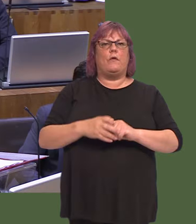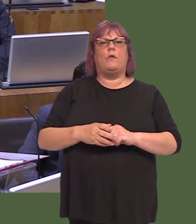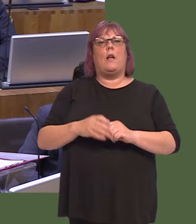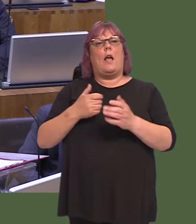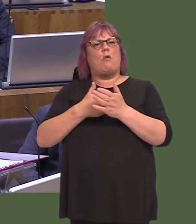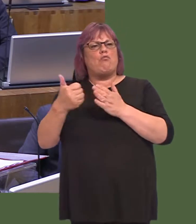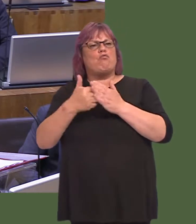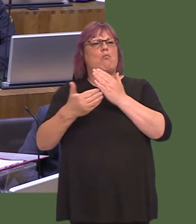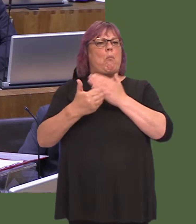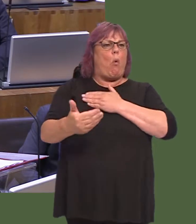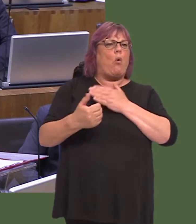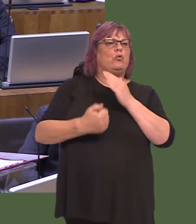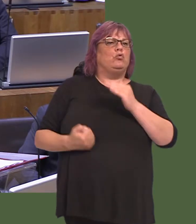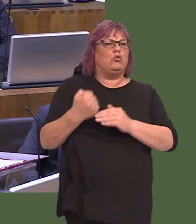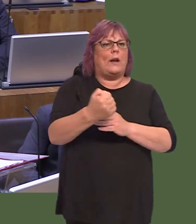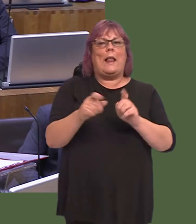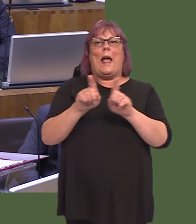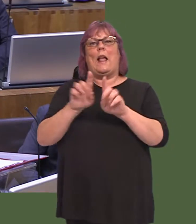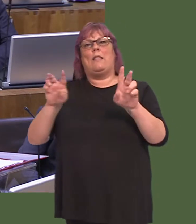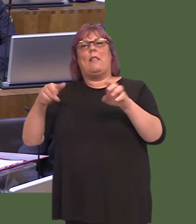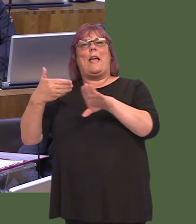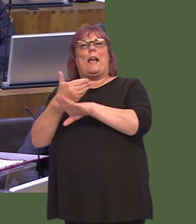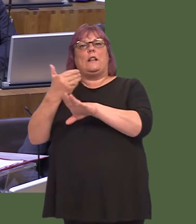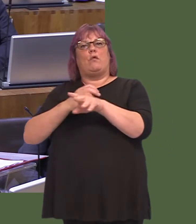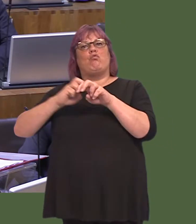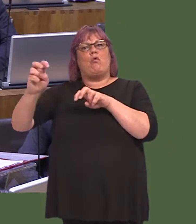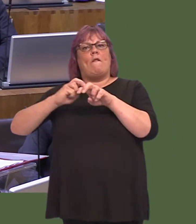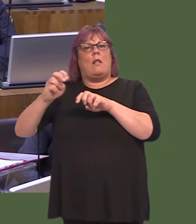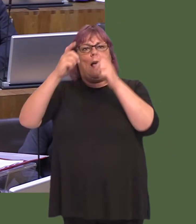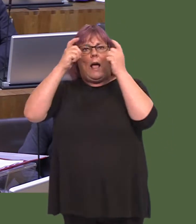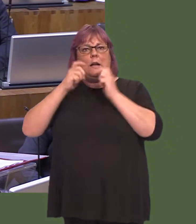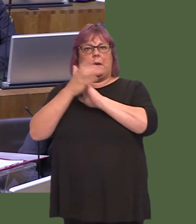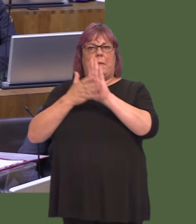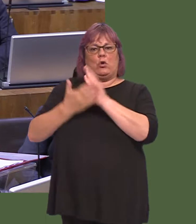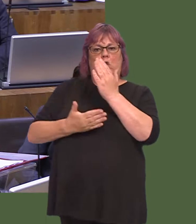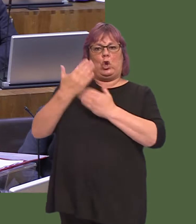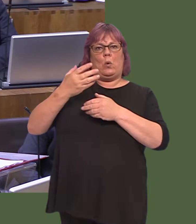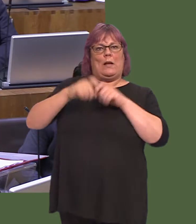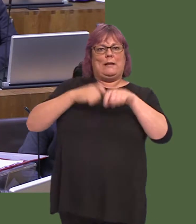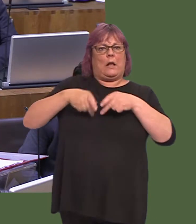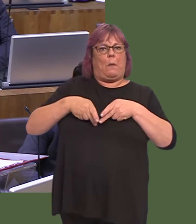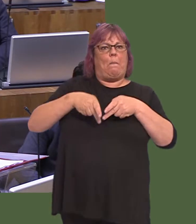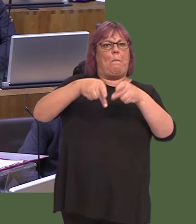that are more frequent, and also, of course, moving forward with the Active Travel (Wales) Act 2013 to make sure that where we see new developmentsóat cycle paths, for exampleóthey're